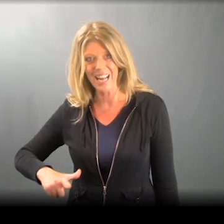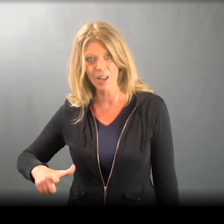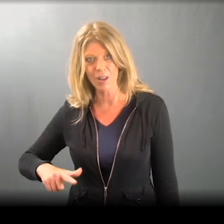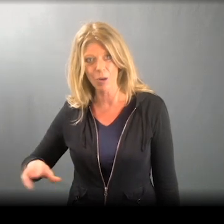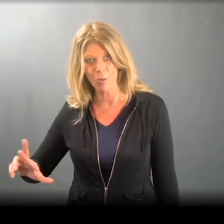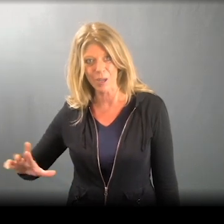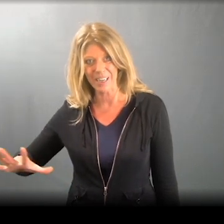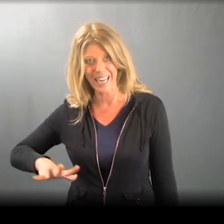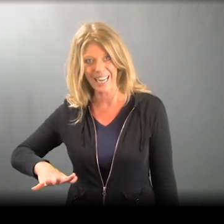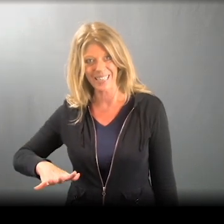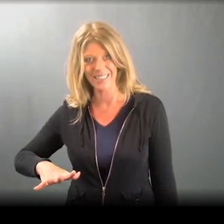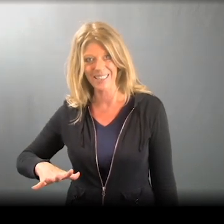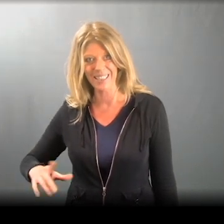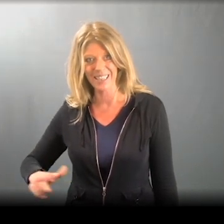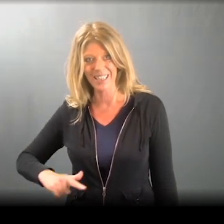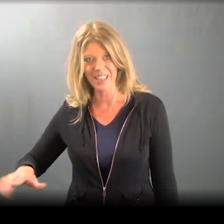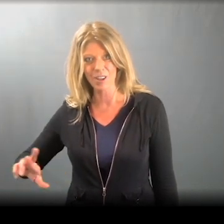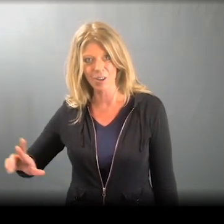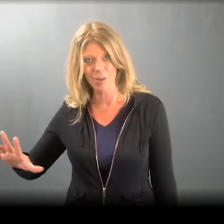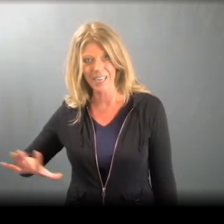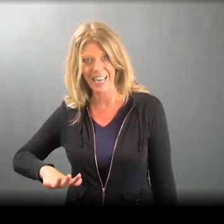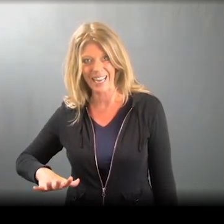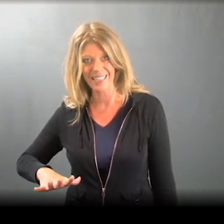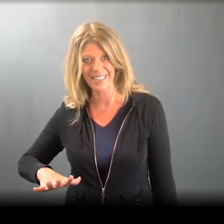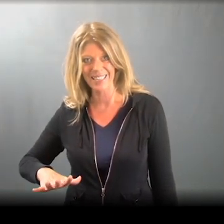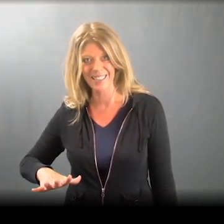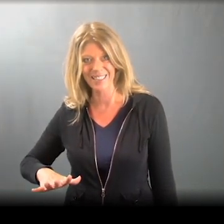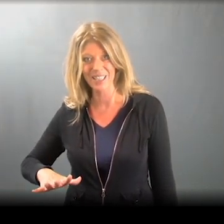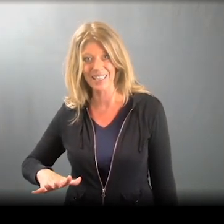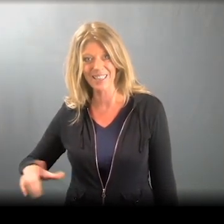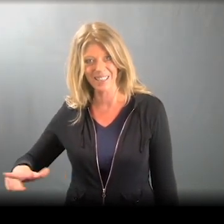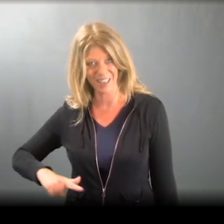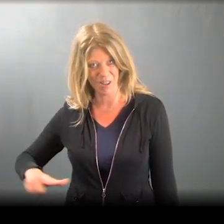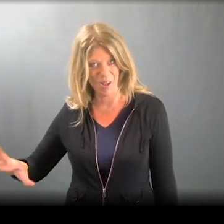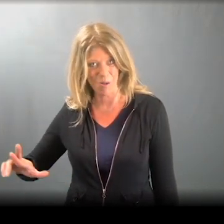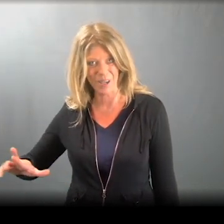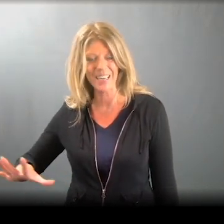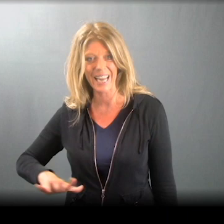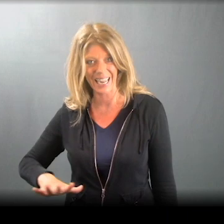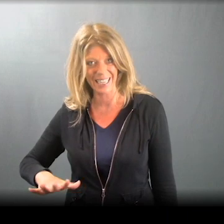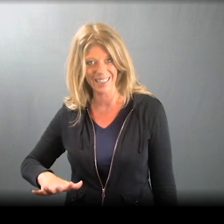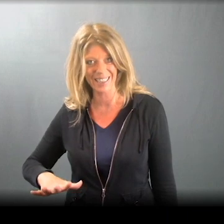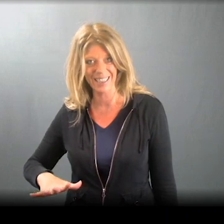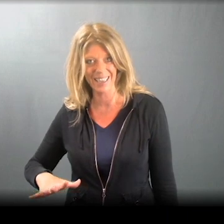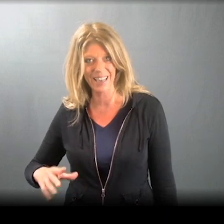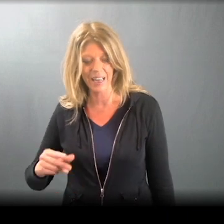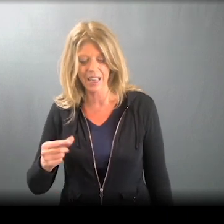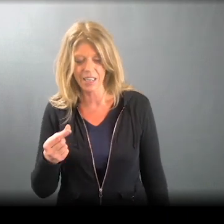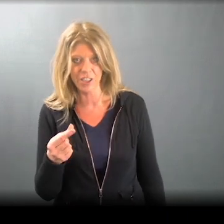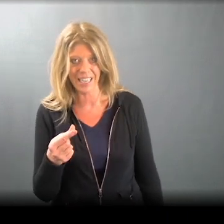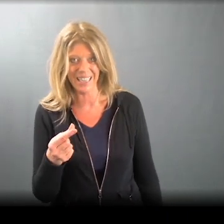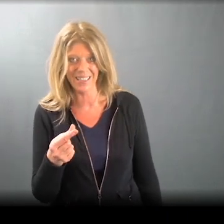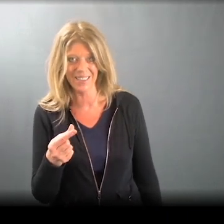LOWERCASE G